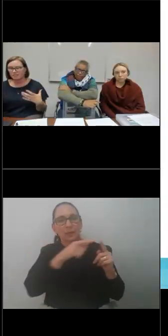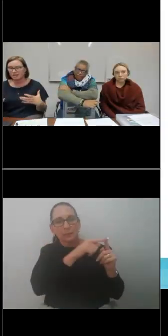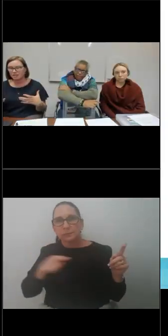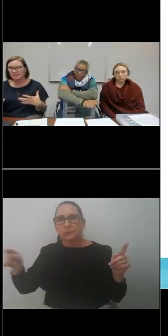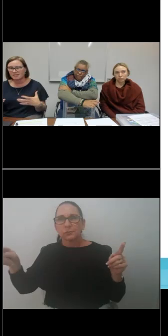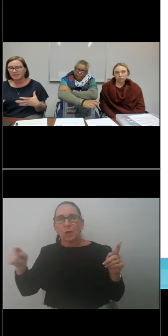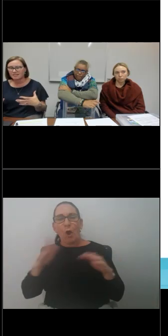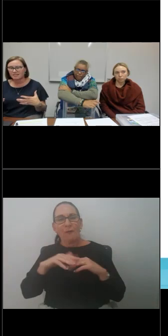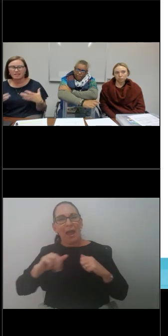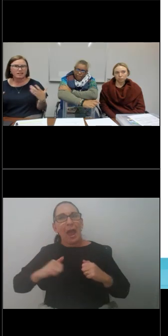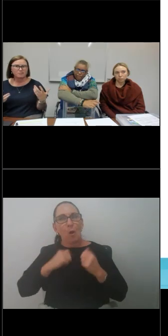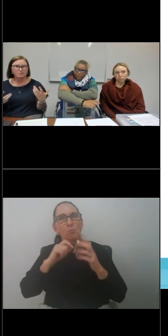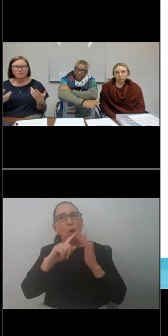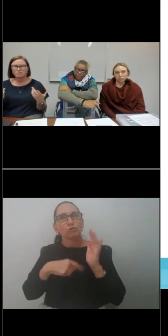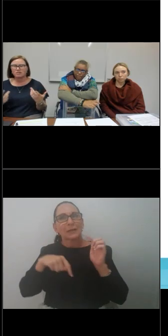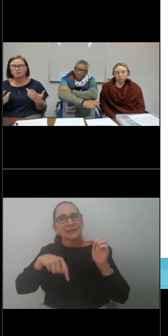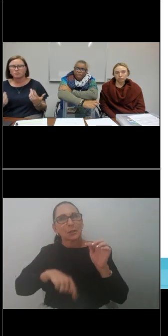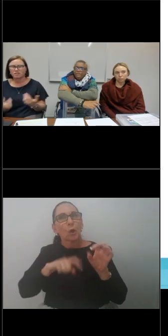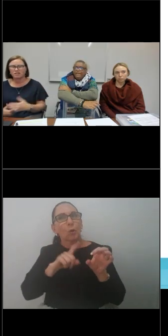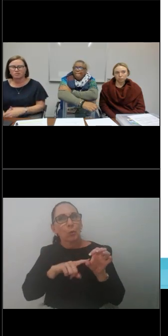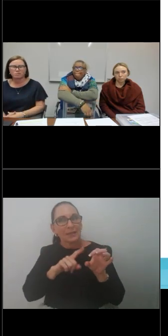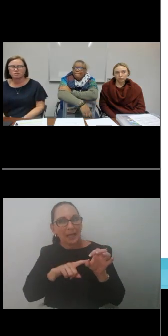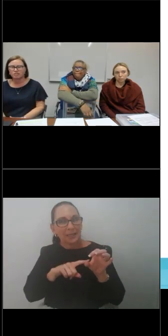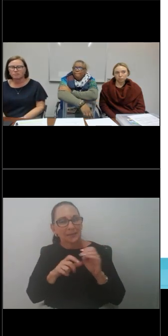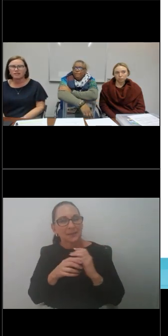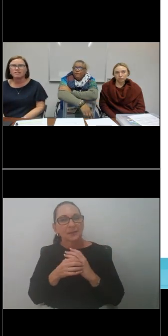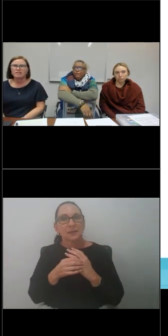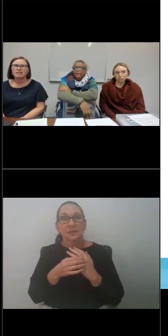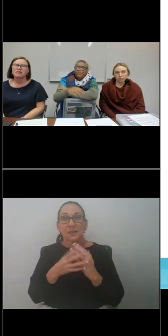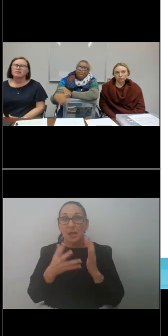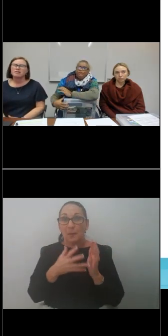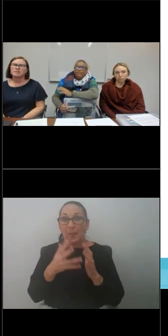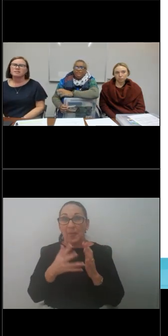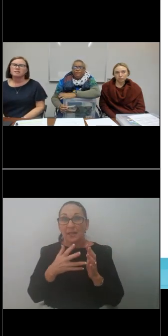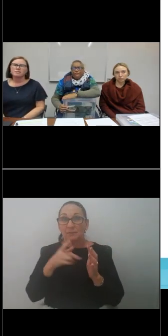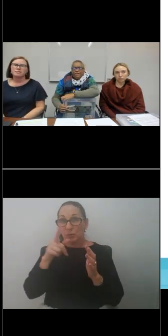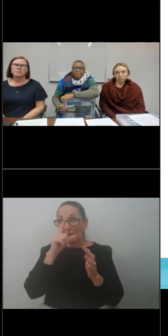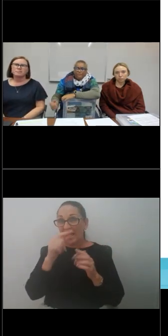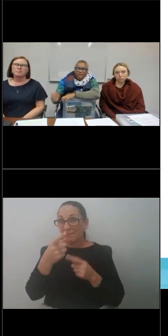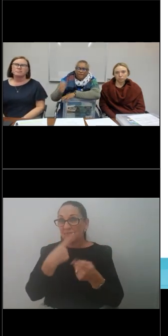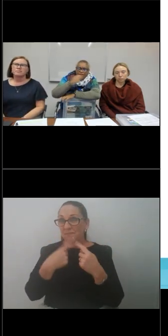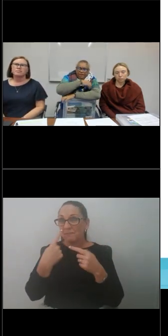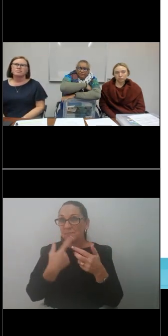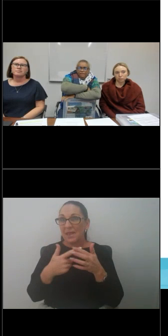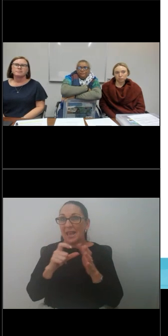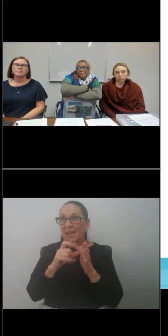Queensland so Ed if you just want to talk that and we'll jump in cool so first off um I was back in